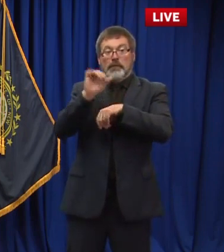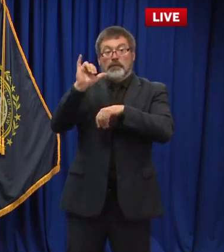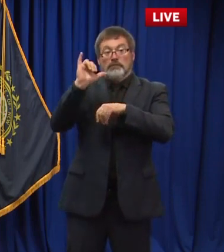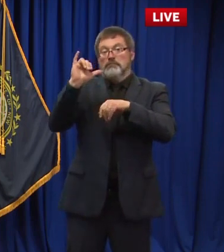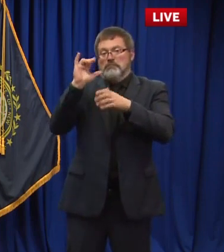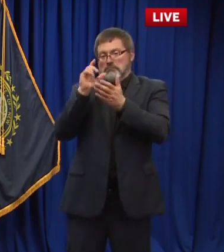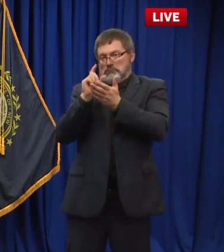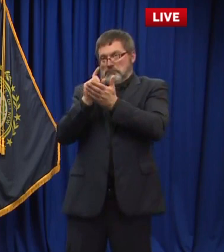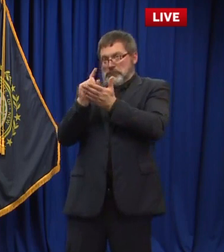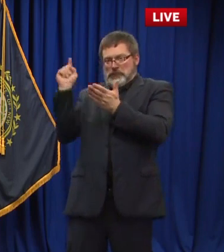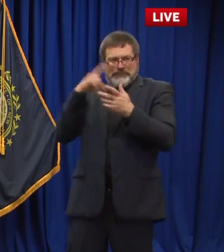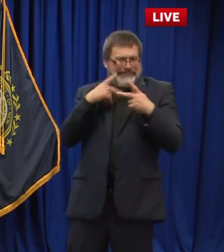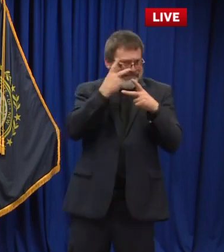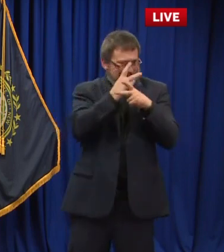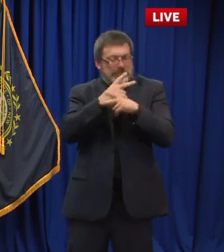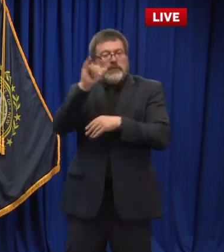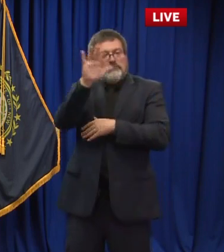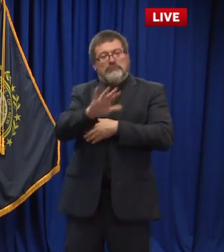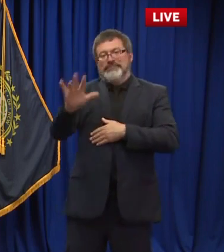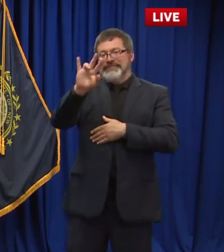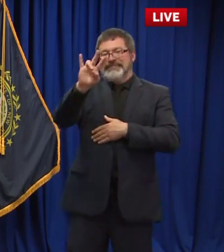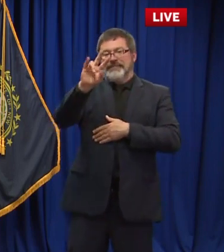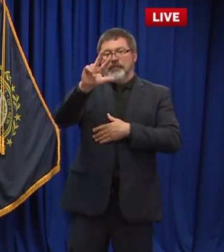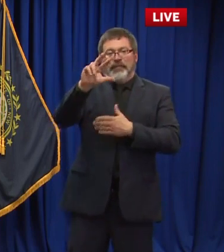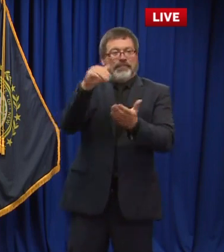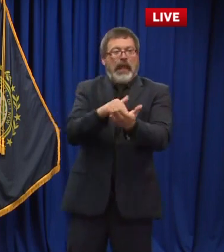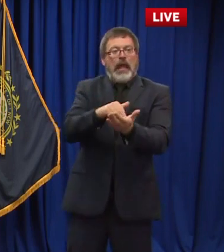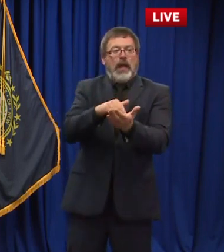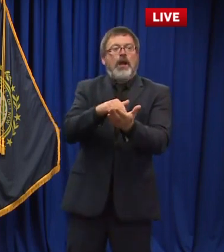WEEK OVER WEEK NUMBERS ARE ABOUT 73,000.